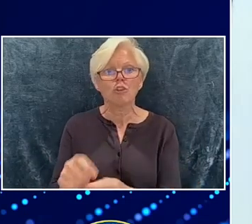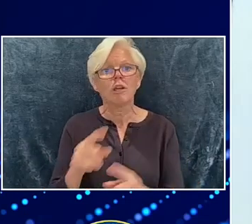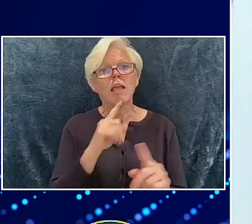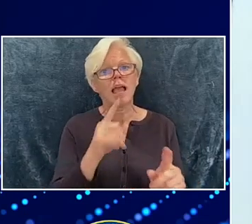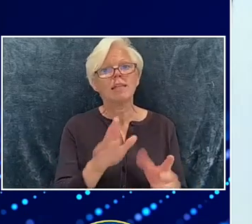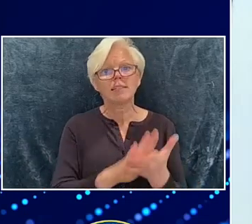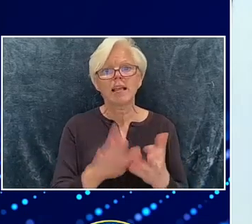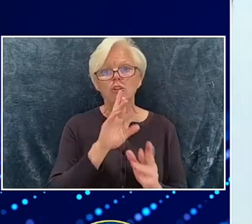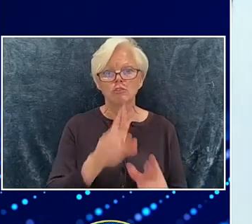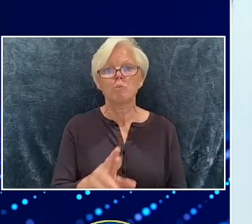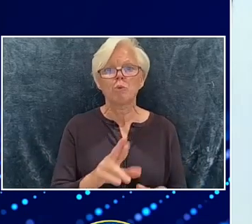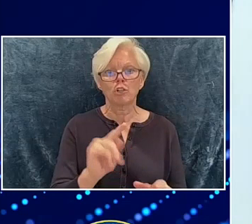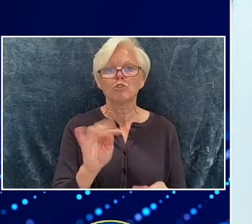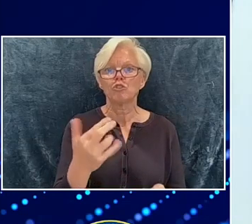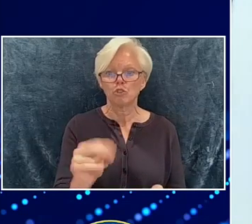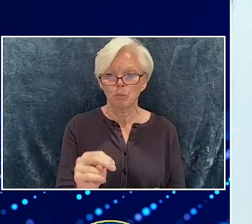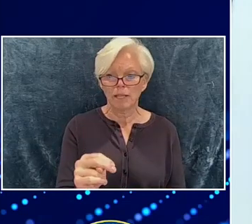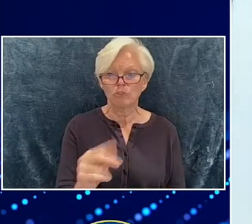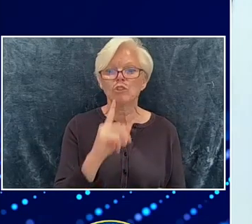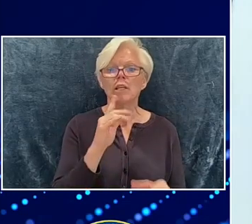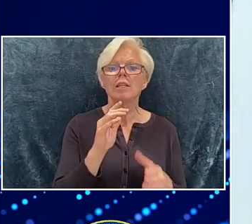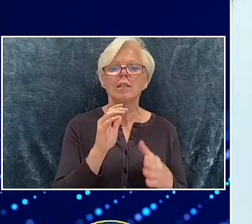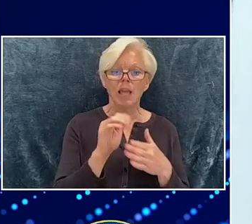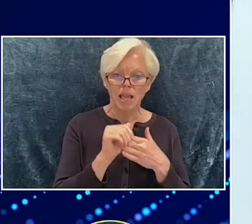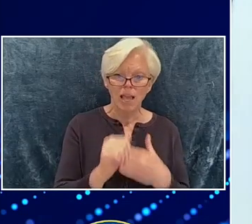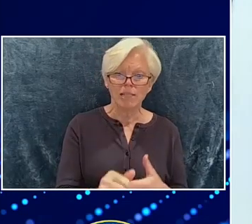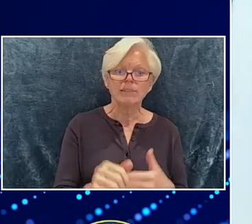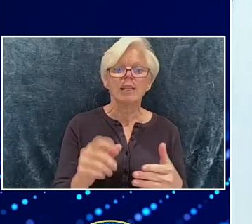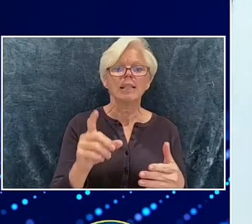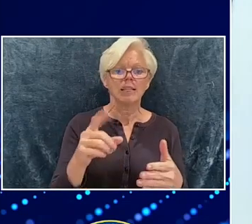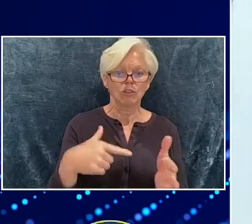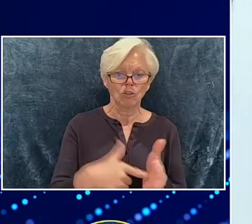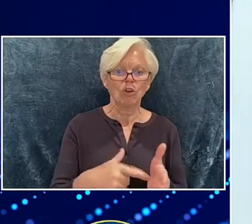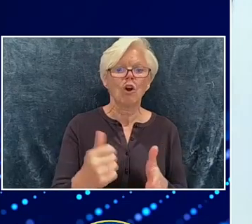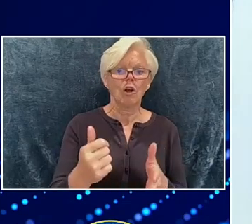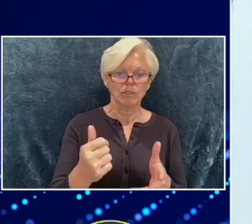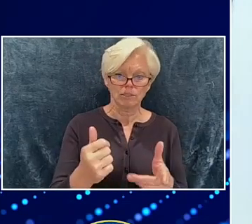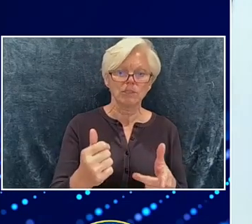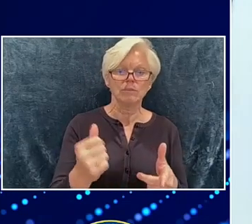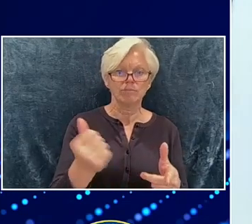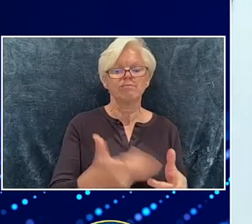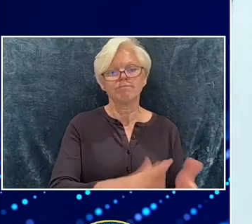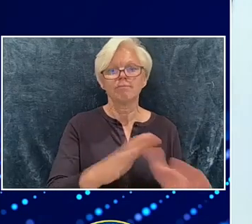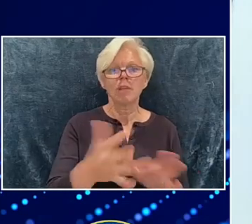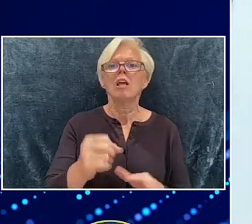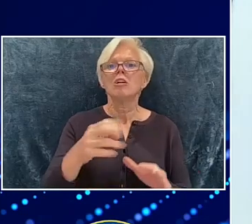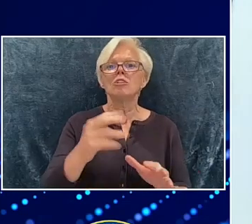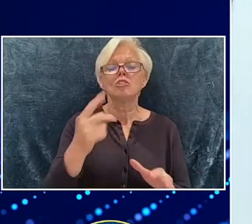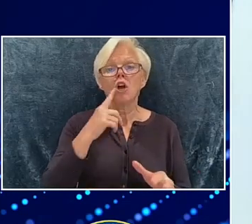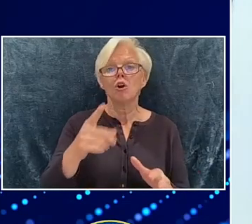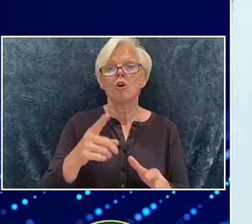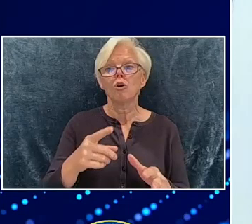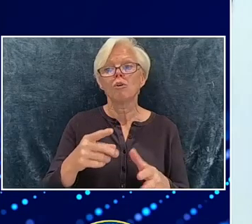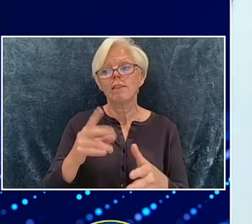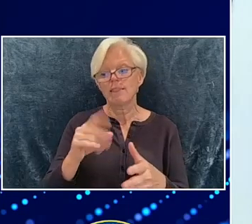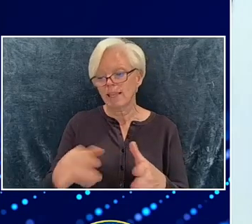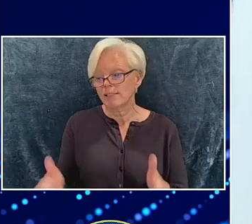the leading debt causing a transcript h old. Institutional policies require students to pay tuition before enrolling, suggesting these funds were subject to